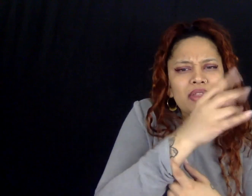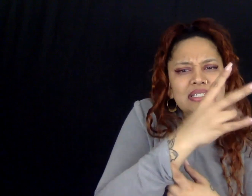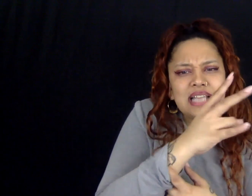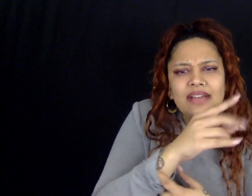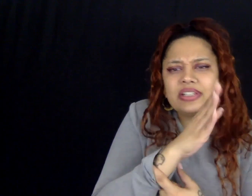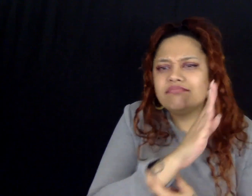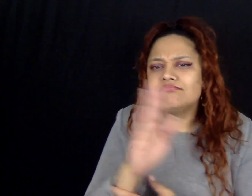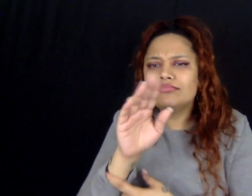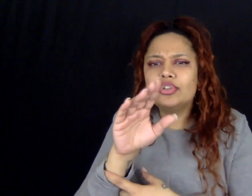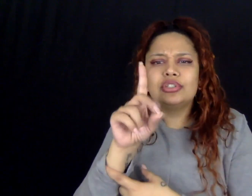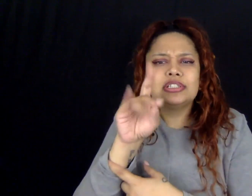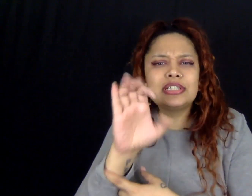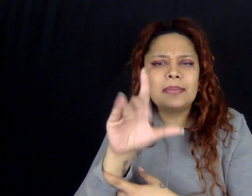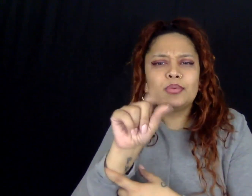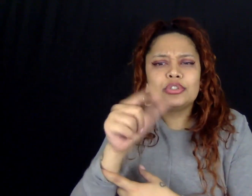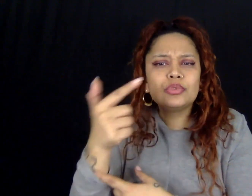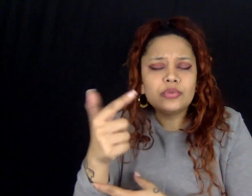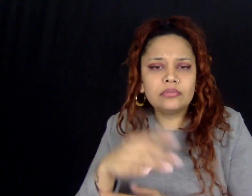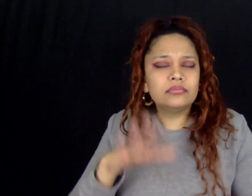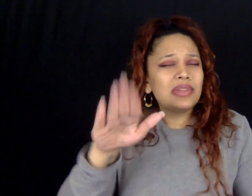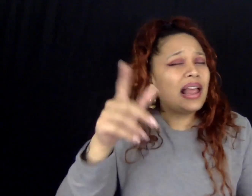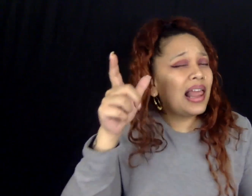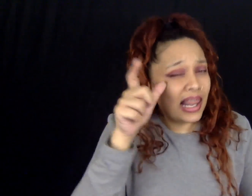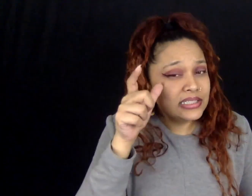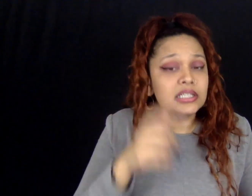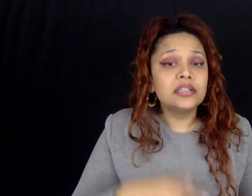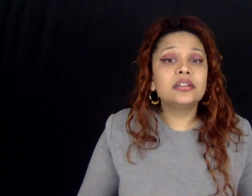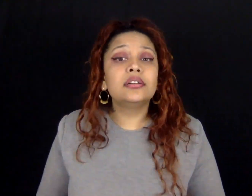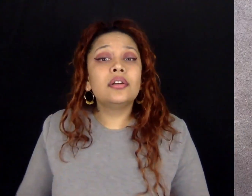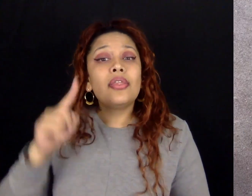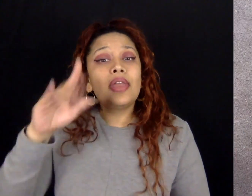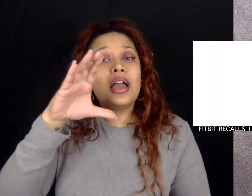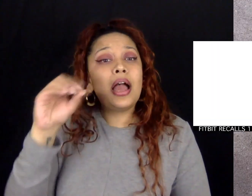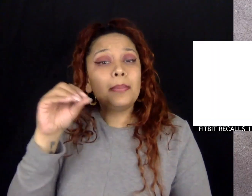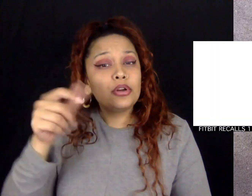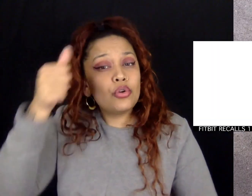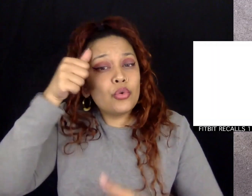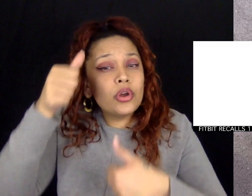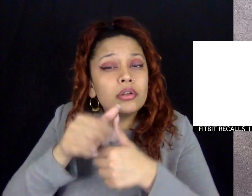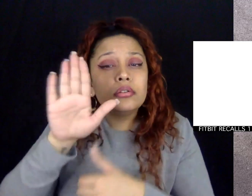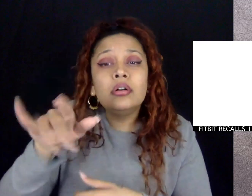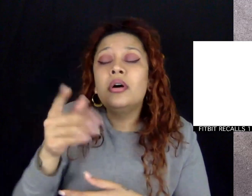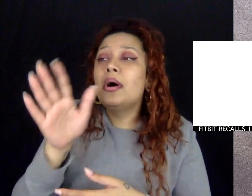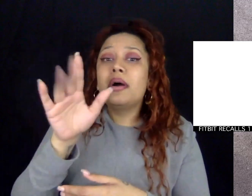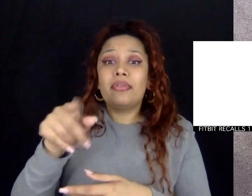the store or online between September 2017 and December 2021 listen up